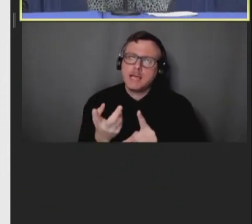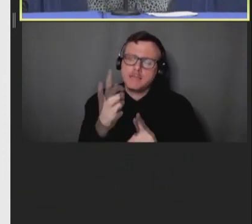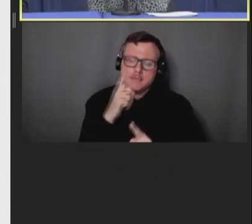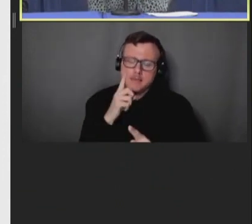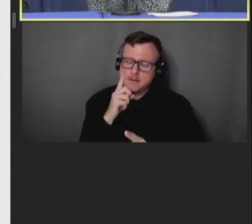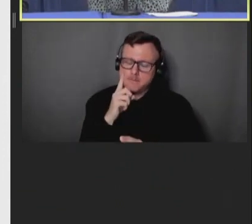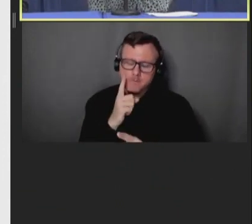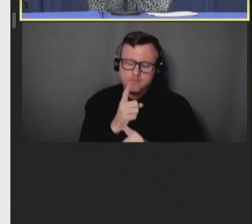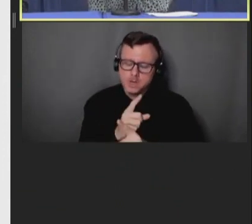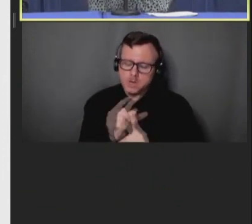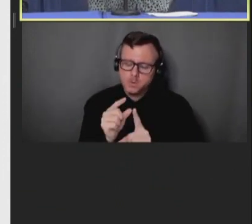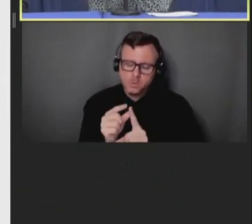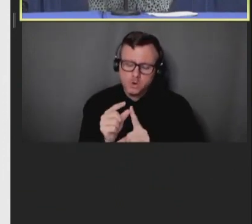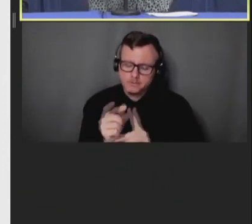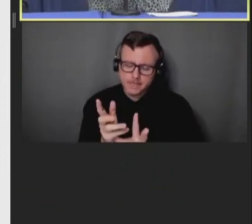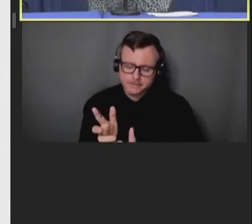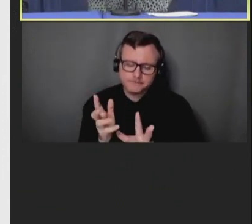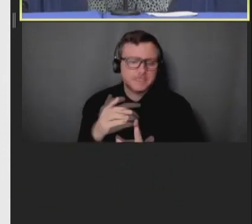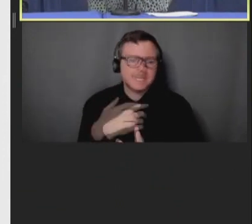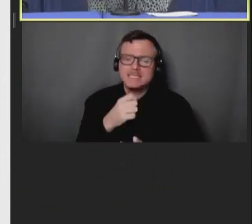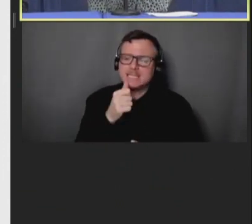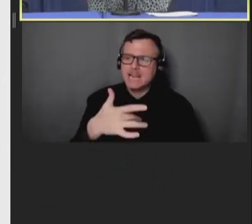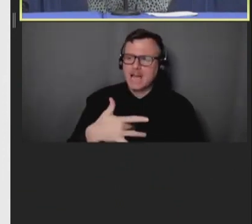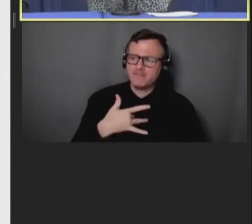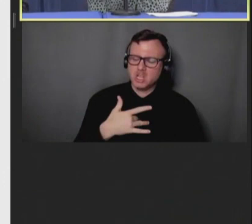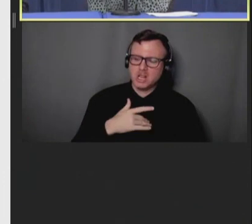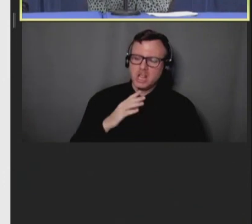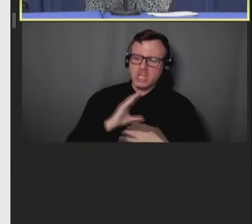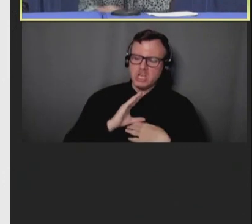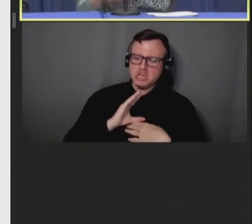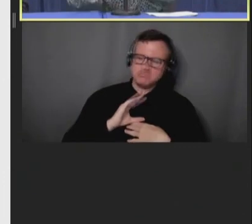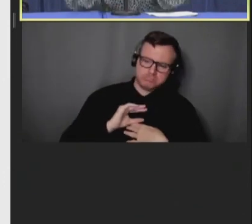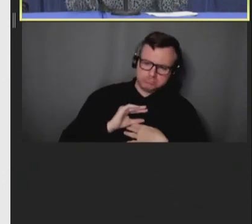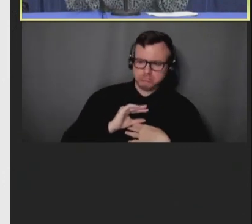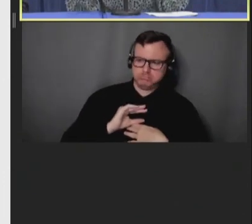probably. But I mean, it did not feel great to feel like we were doing something wrong,